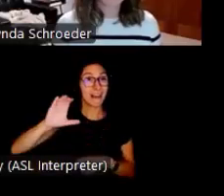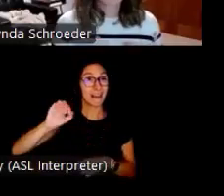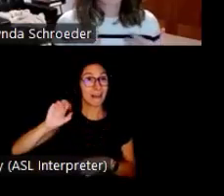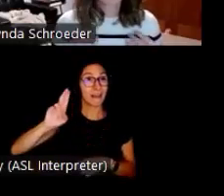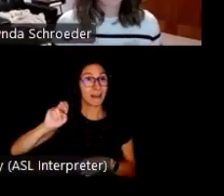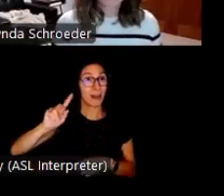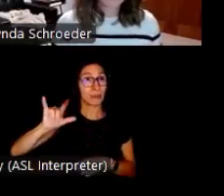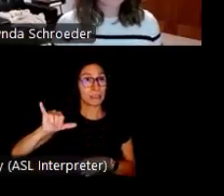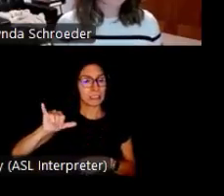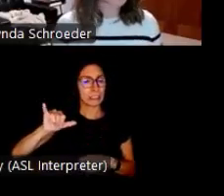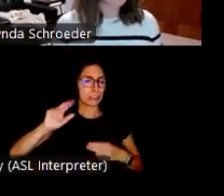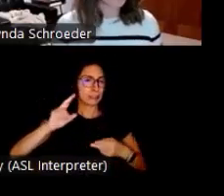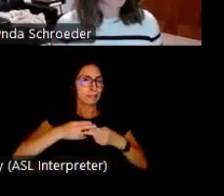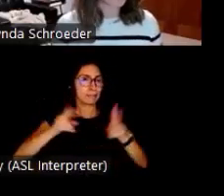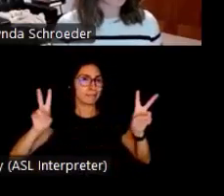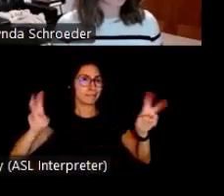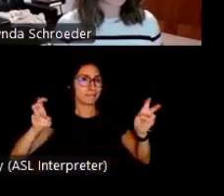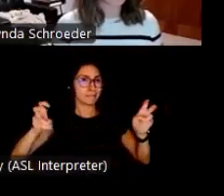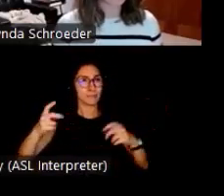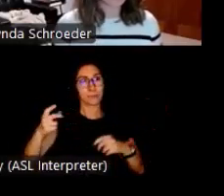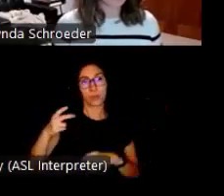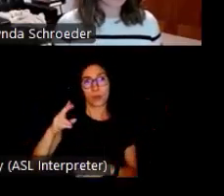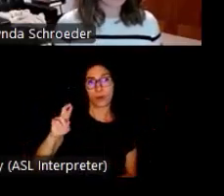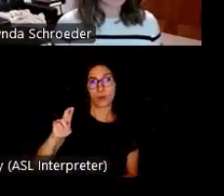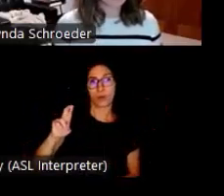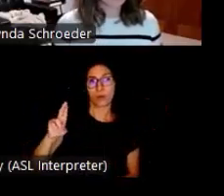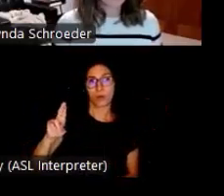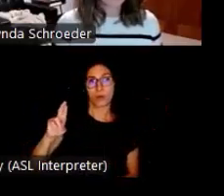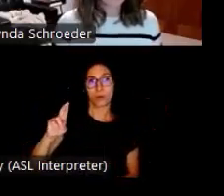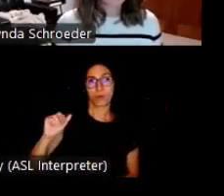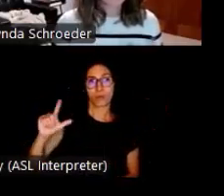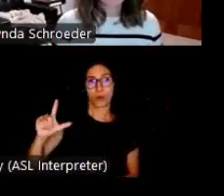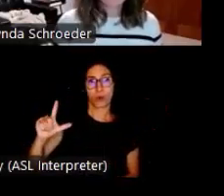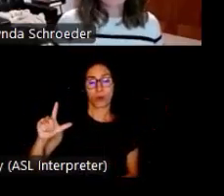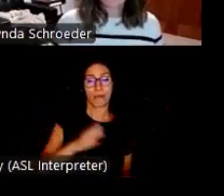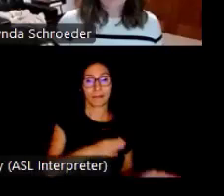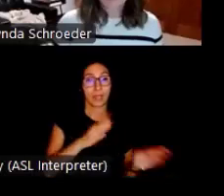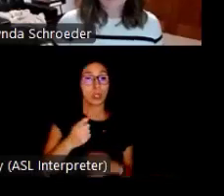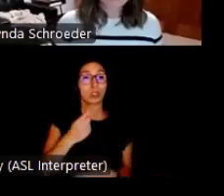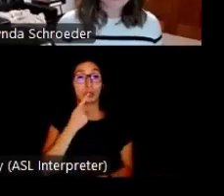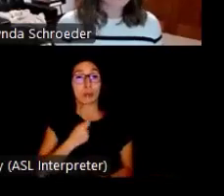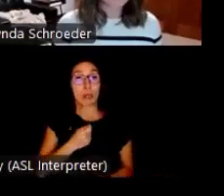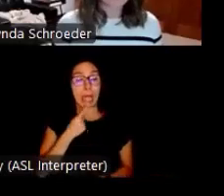The red counties are those that are considered urban. The red shading in this image tends